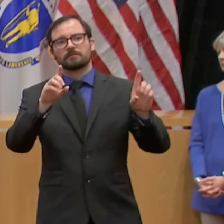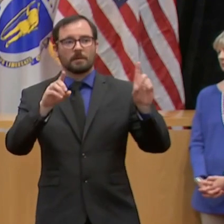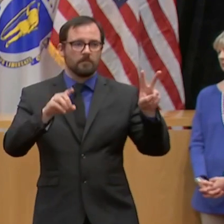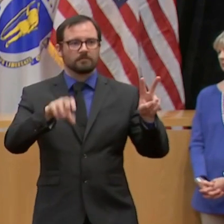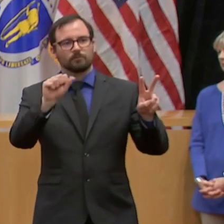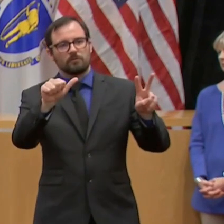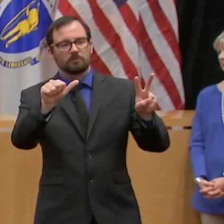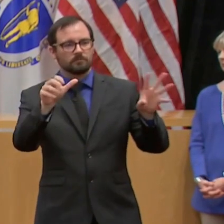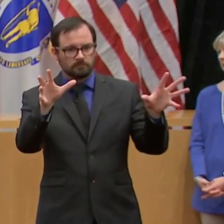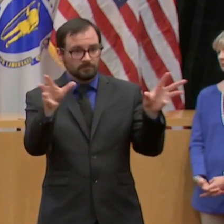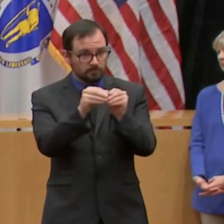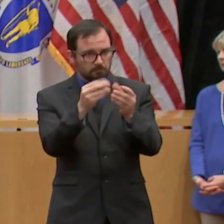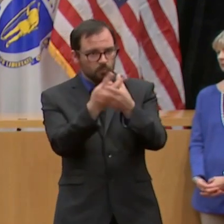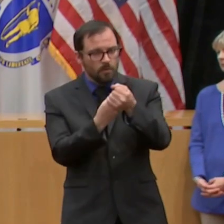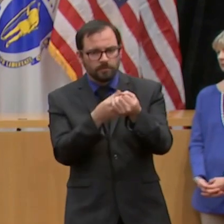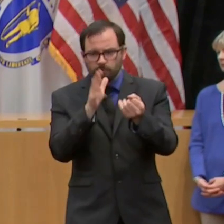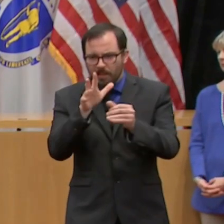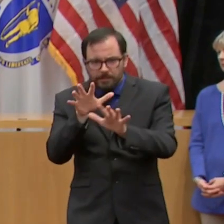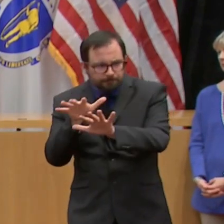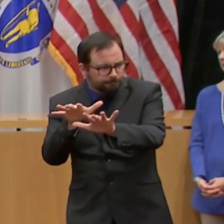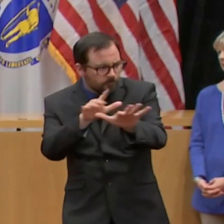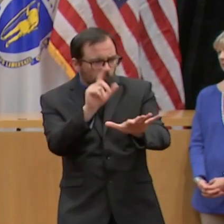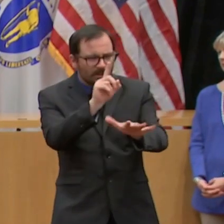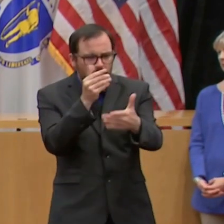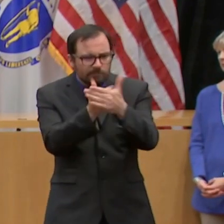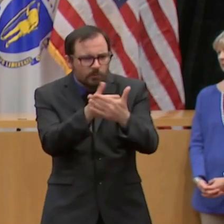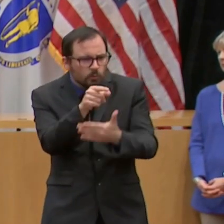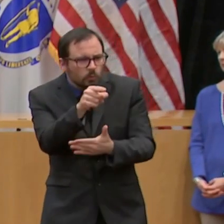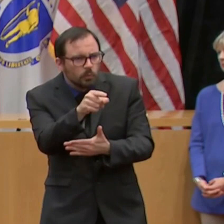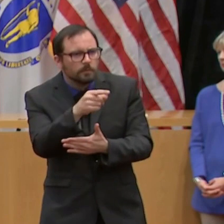VIOLENCE TO THE RAIN CRISIS CENTERS AS WELL AS LOCAL